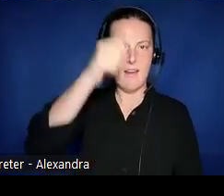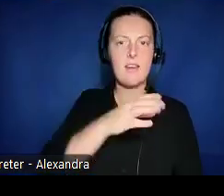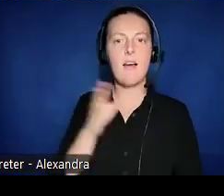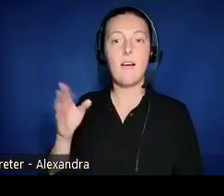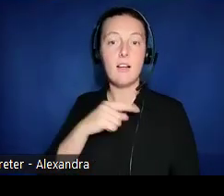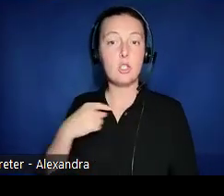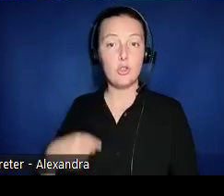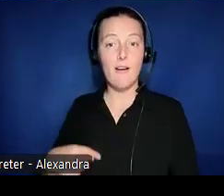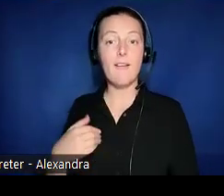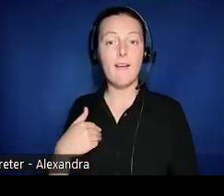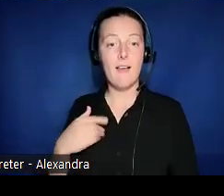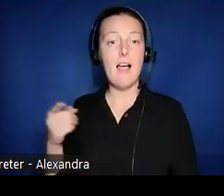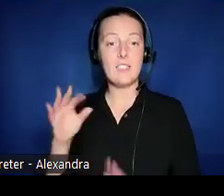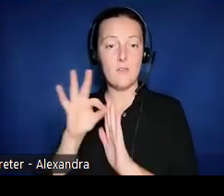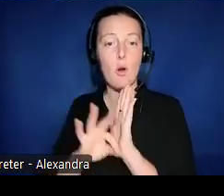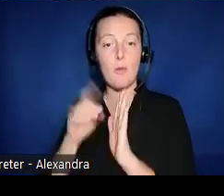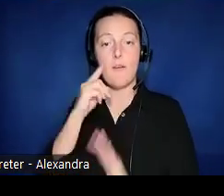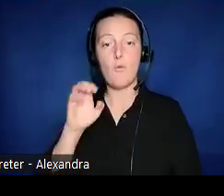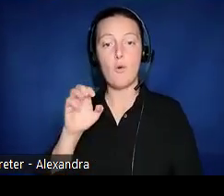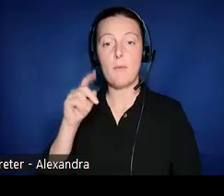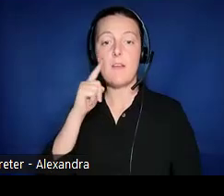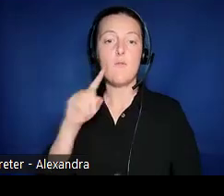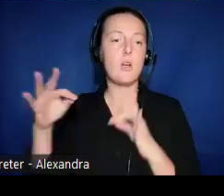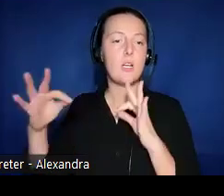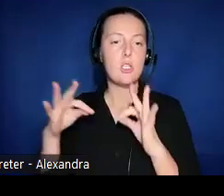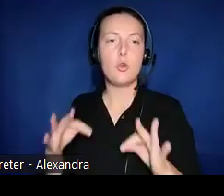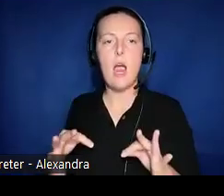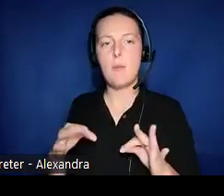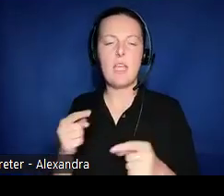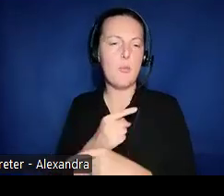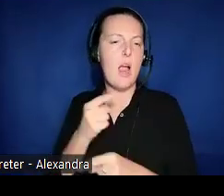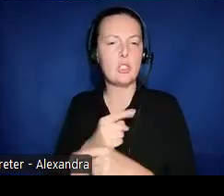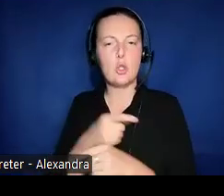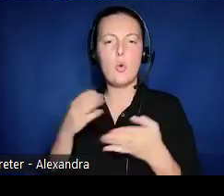describe sort of like practical procedures of cutting things up. The Indians use the mean to